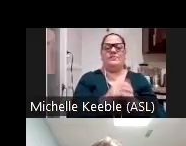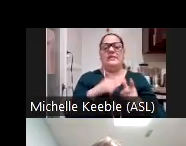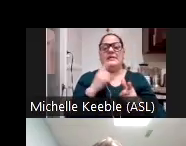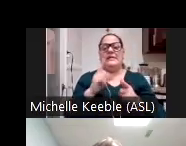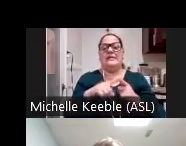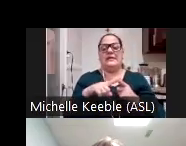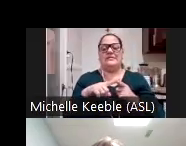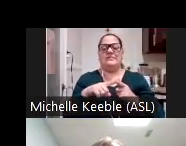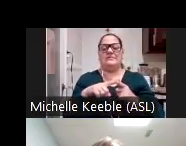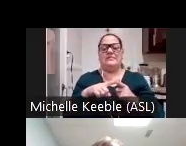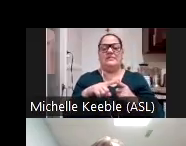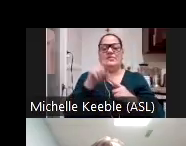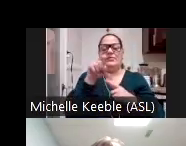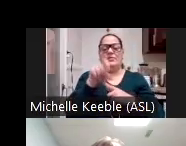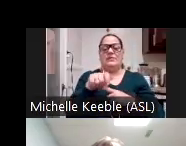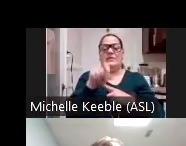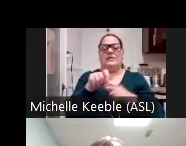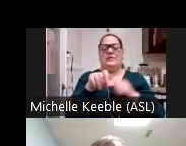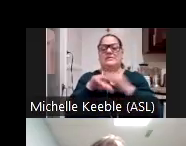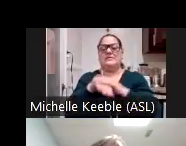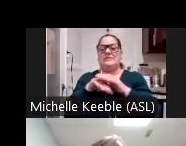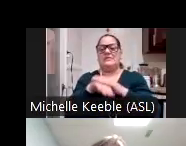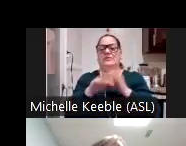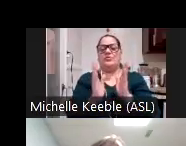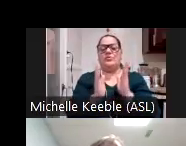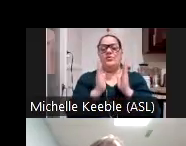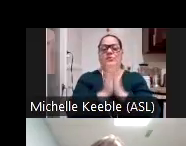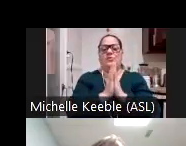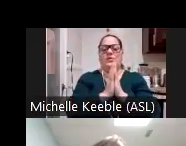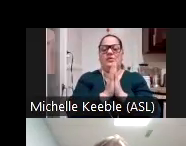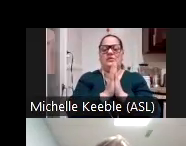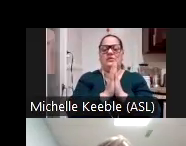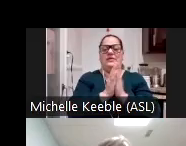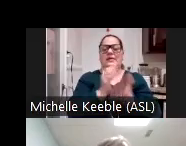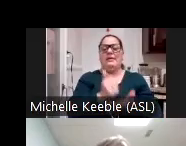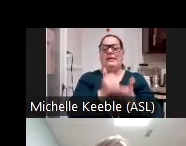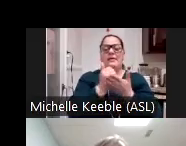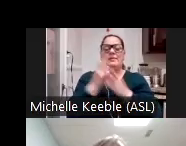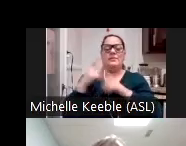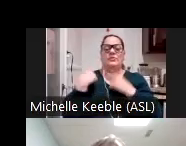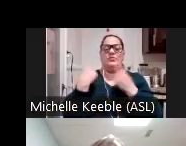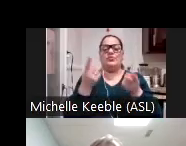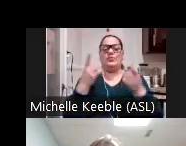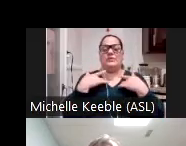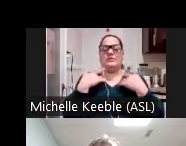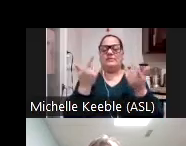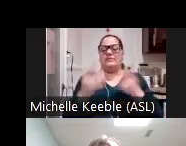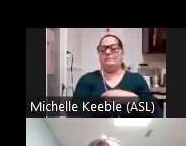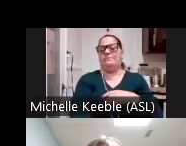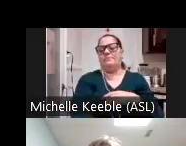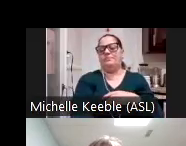if you are needing any accessibility requests made or help during the event, um, if you'd like to